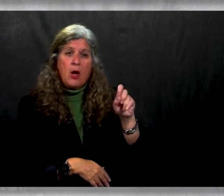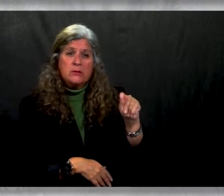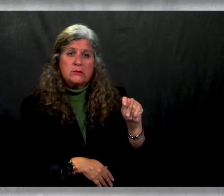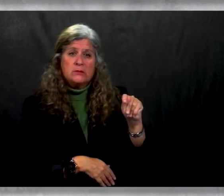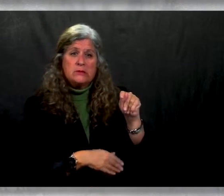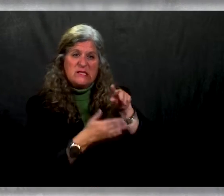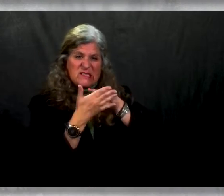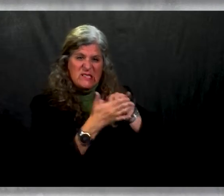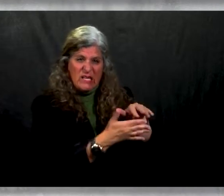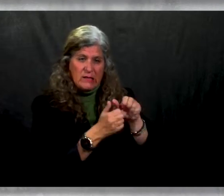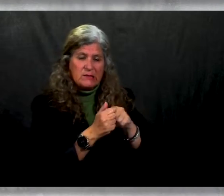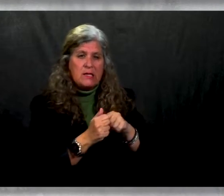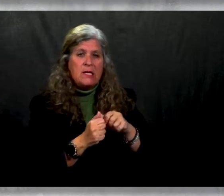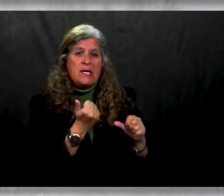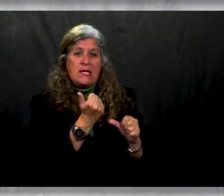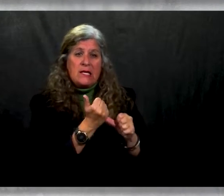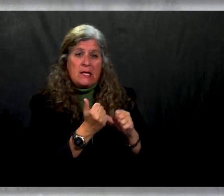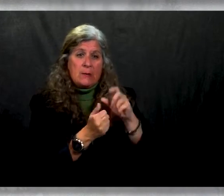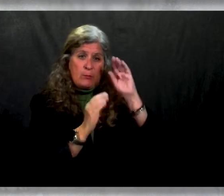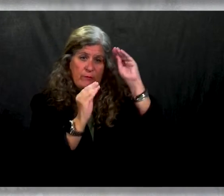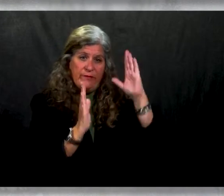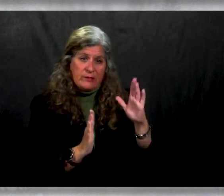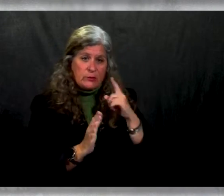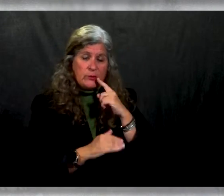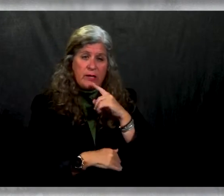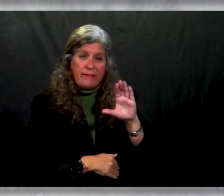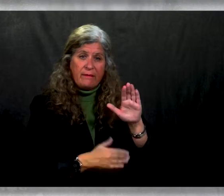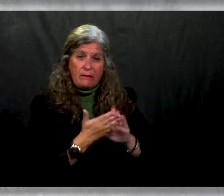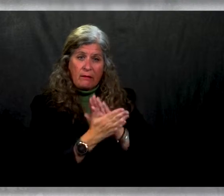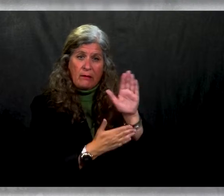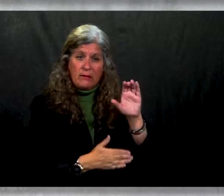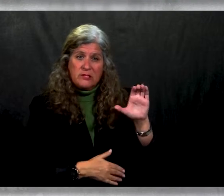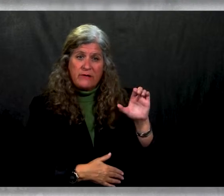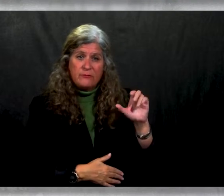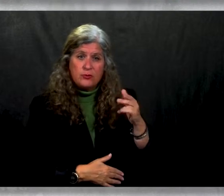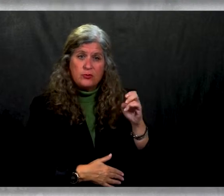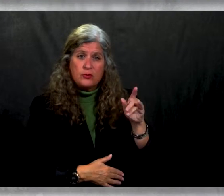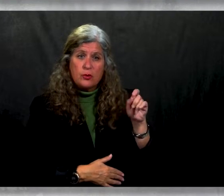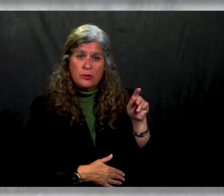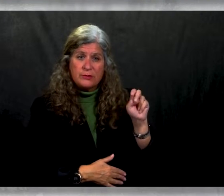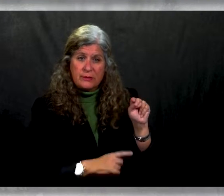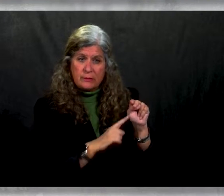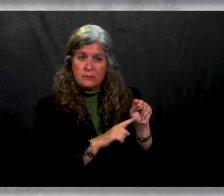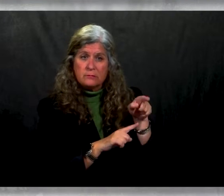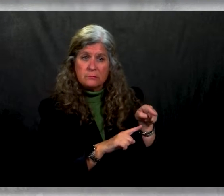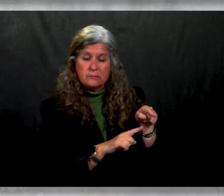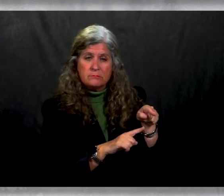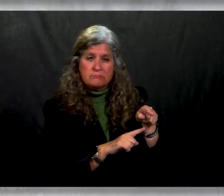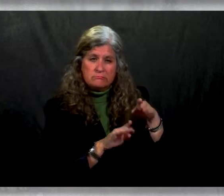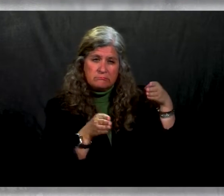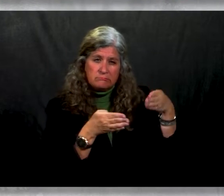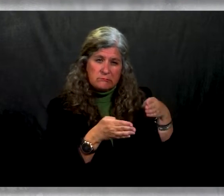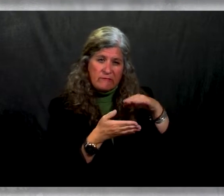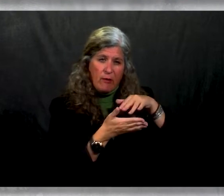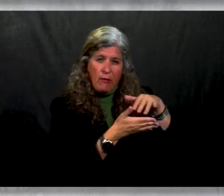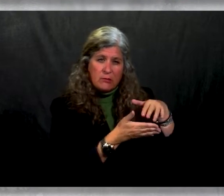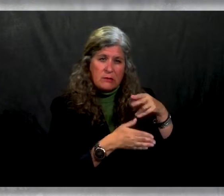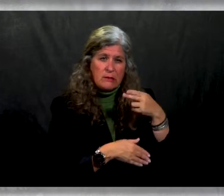for Jewish Studies at the College of Charleston. Thank you so much for being with us today and helping us understand this lesser known part of Holocaust history.